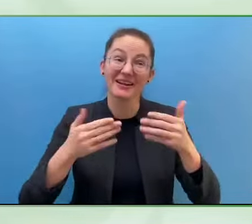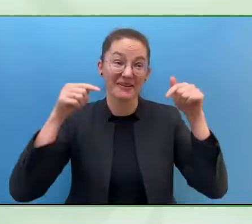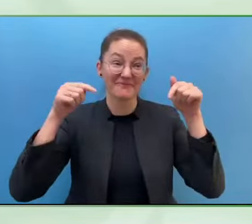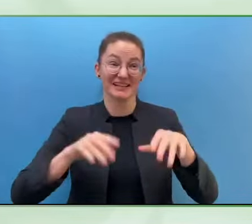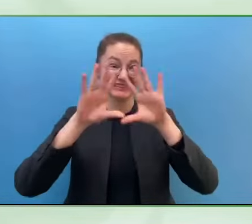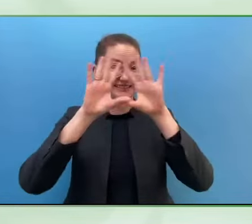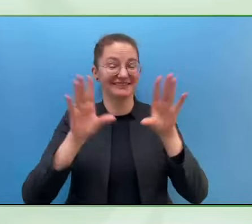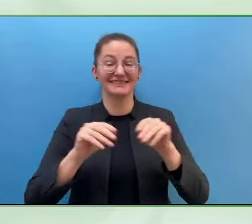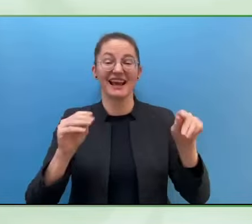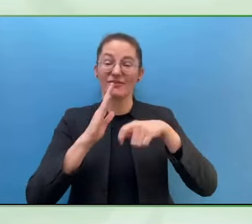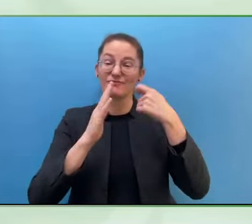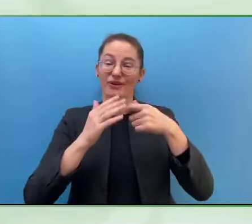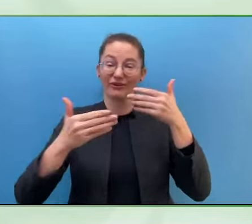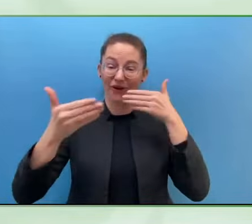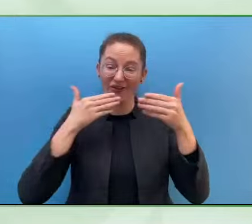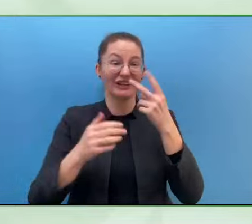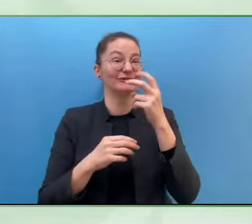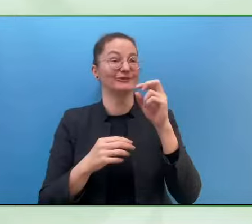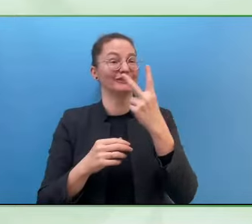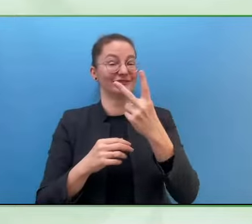You are watching a fireside chat.